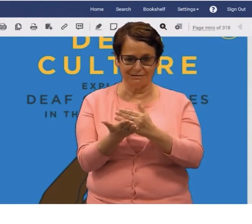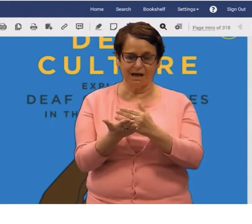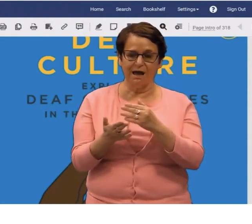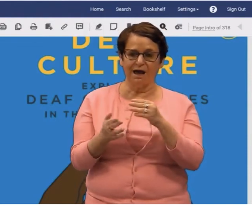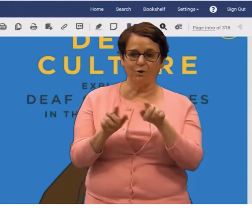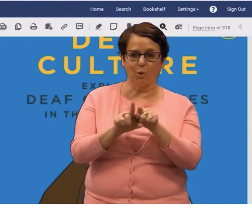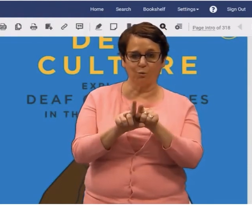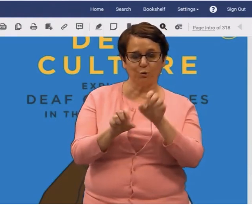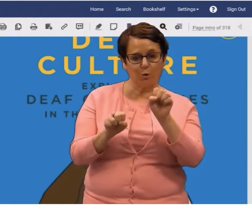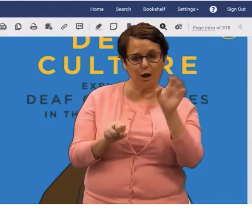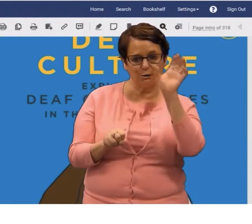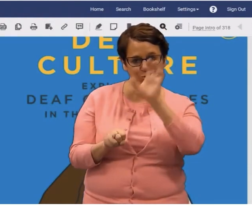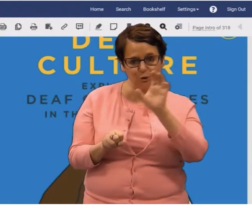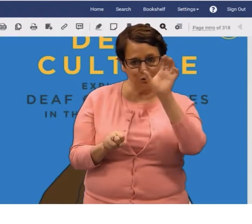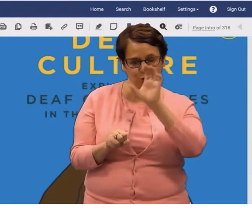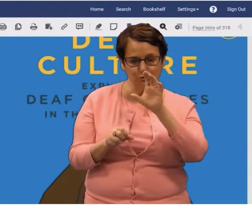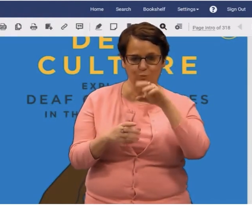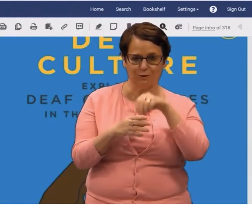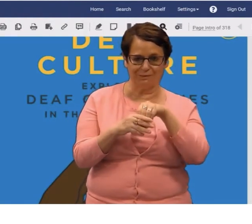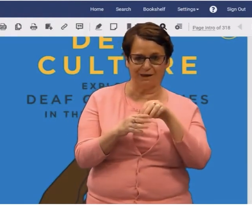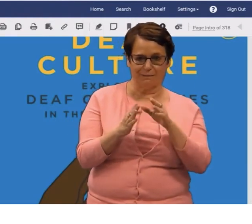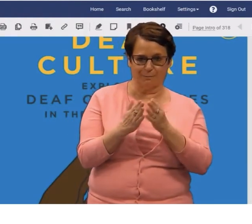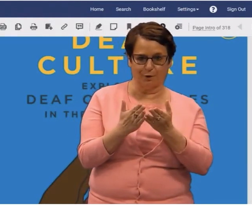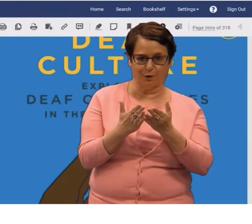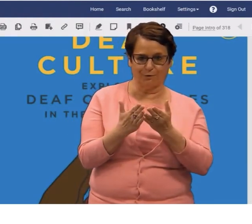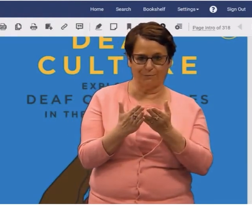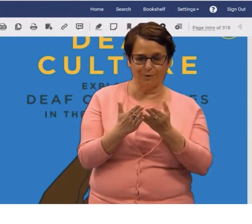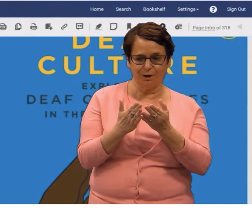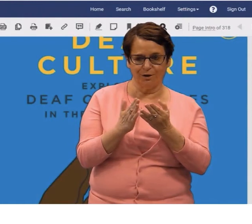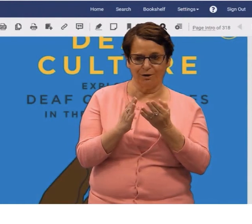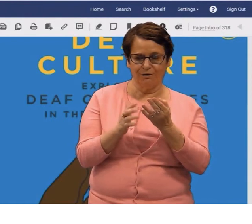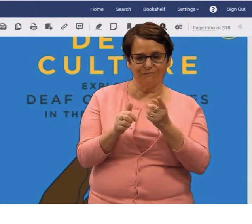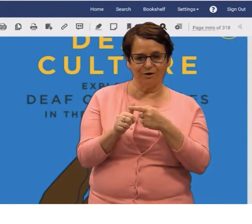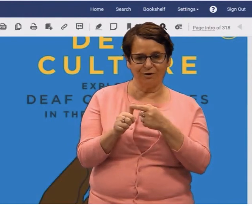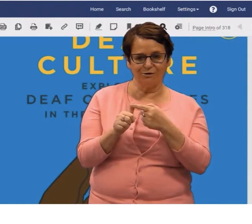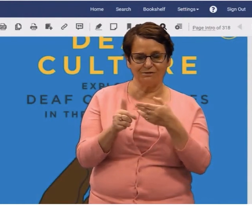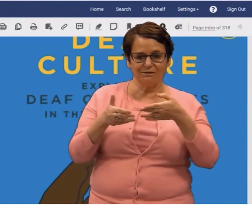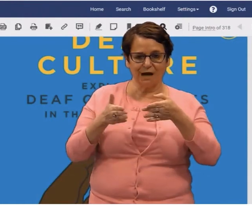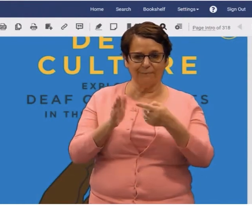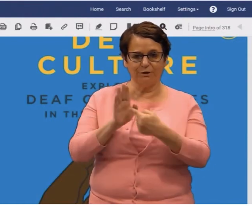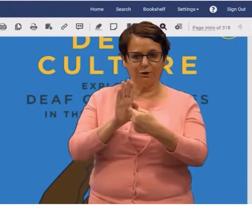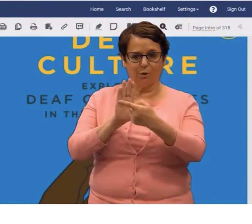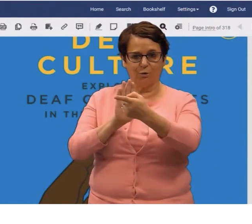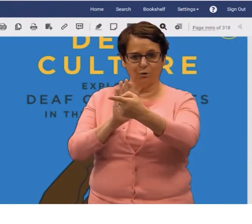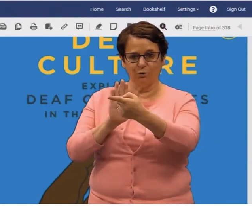You can see the chapter list, the table of contents,